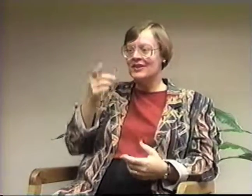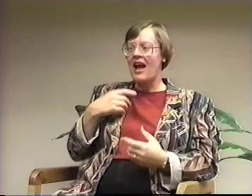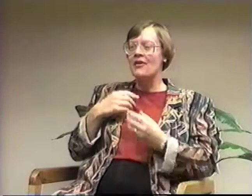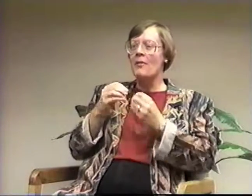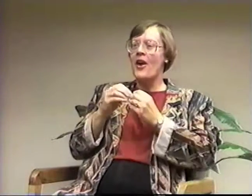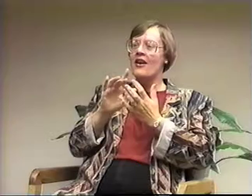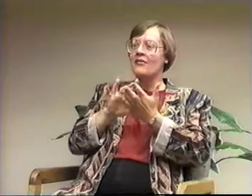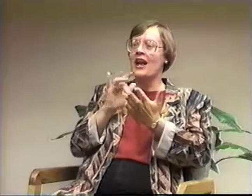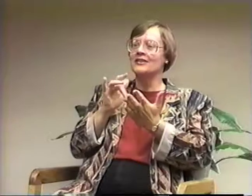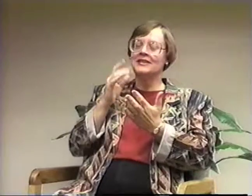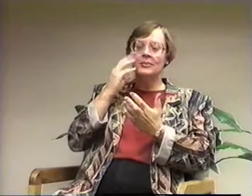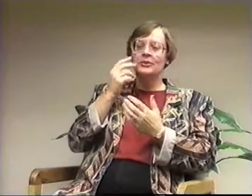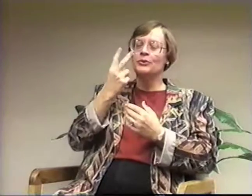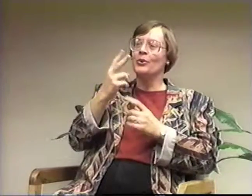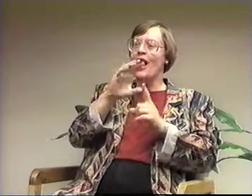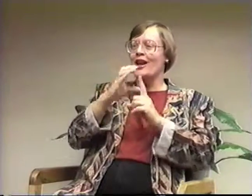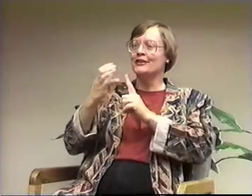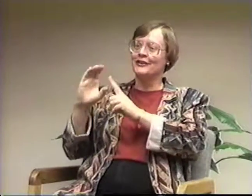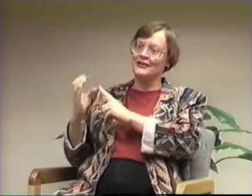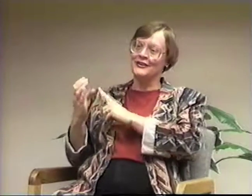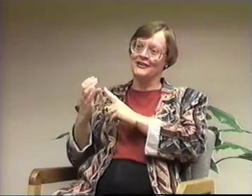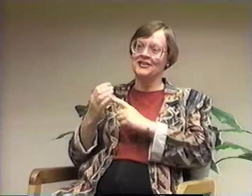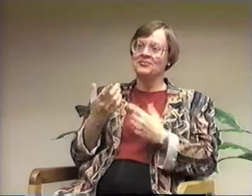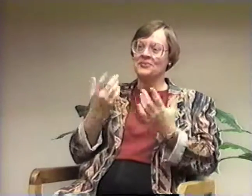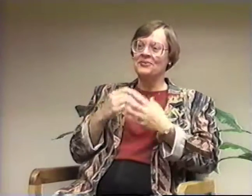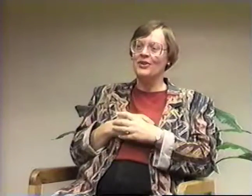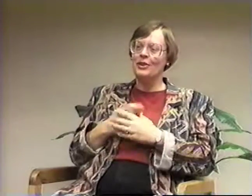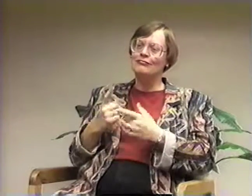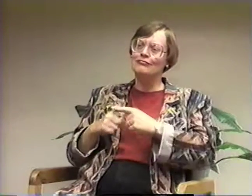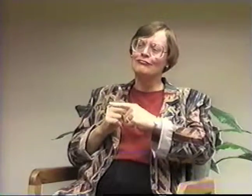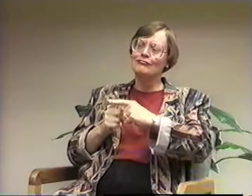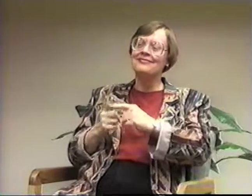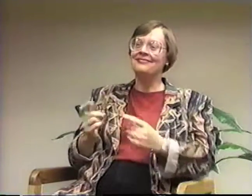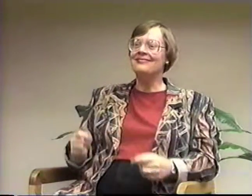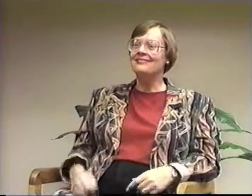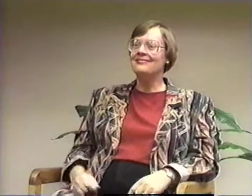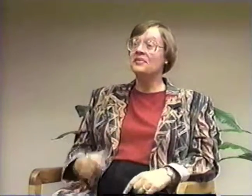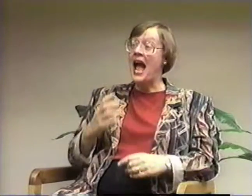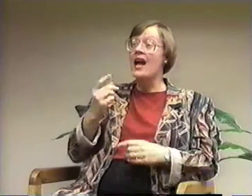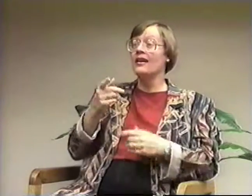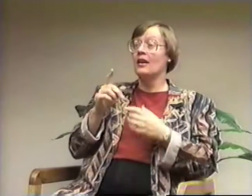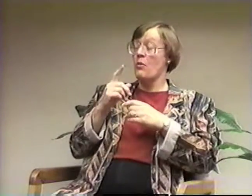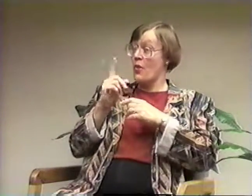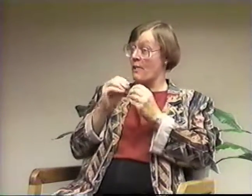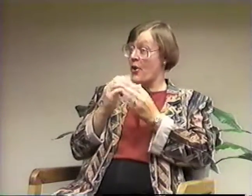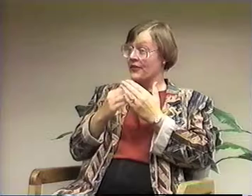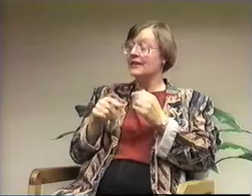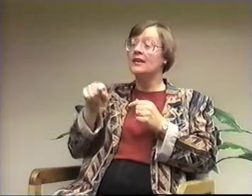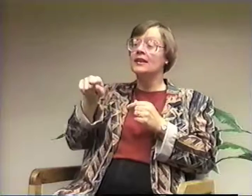and I want them to be proud of their parents and the Deaf culture and to think positively about it.